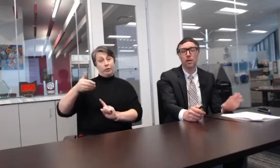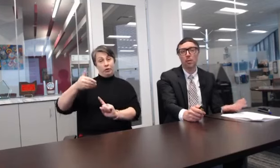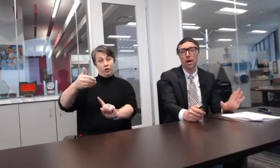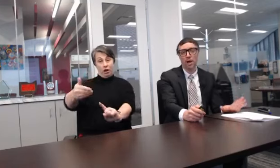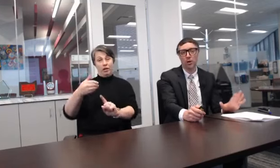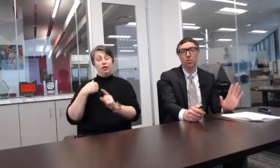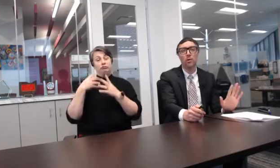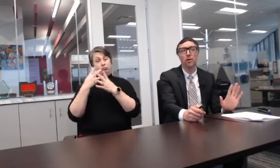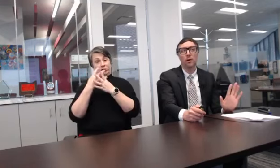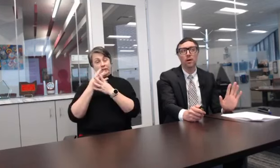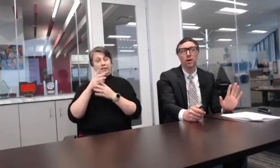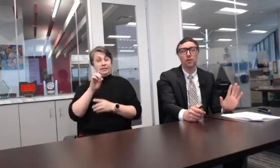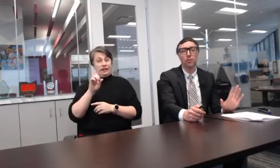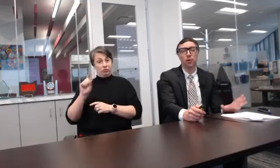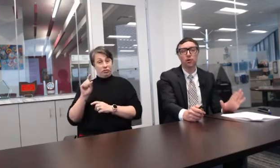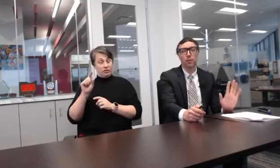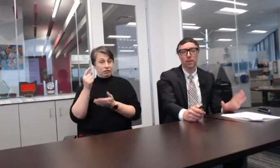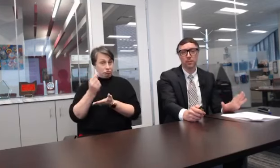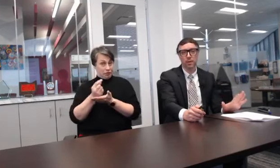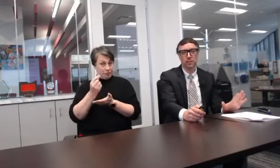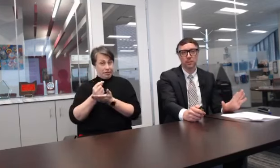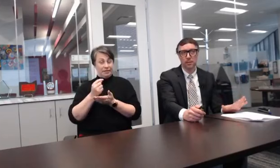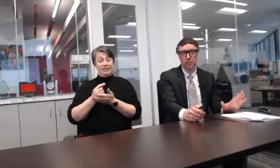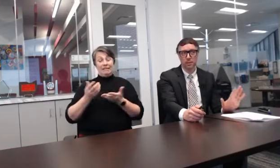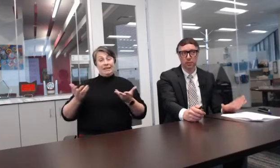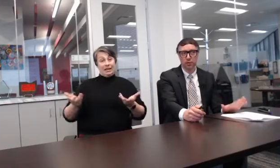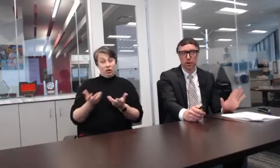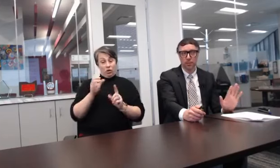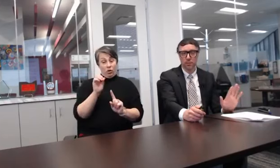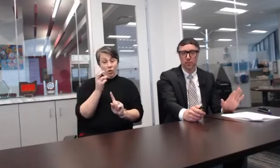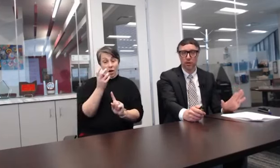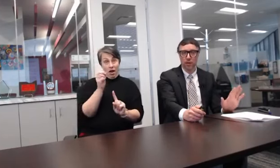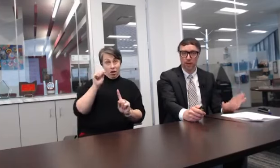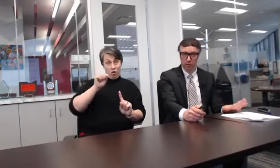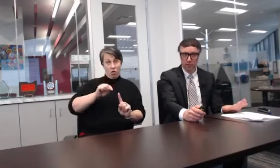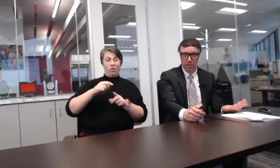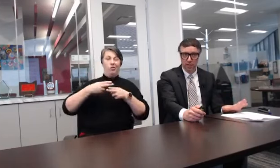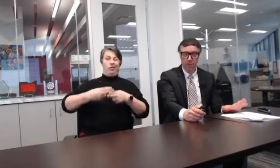In Ohio, the program, the EPSDT program is called Healthchek.